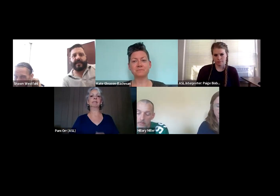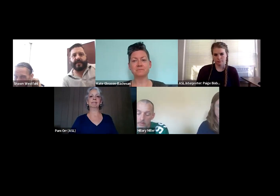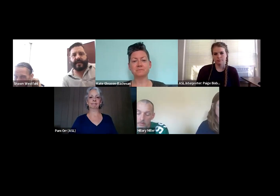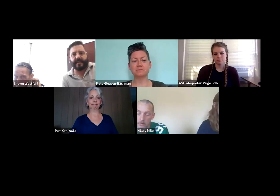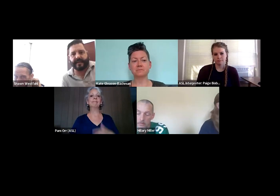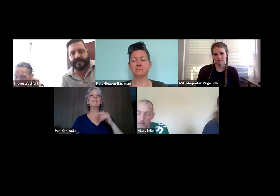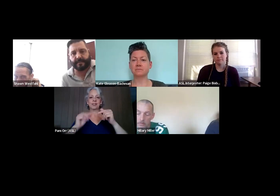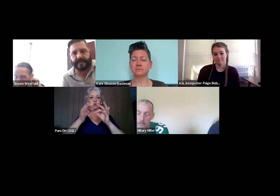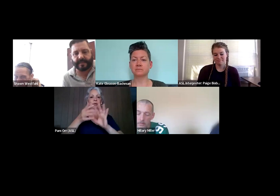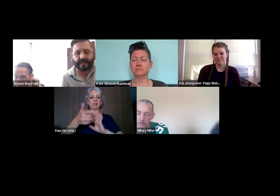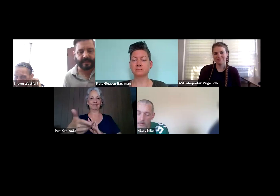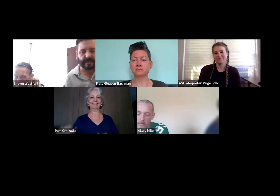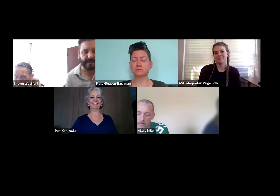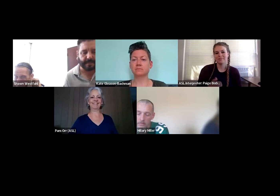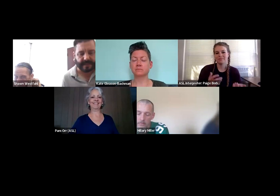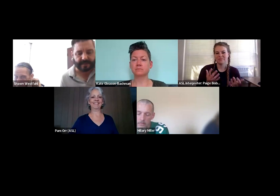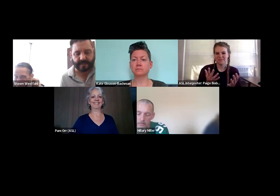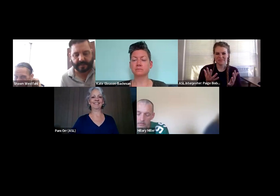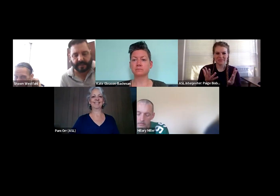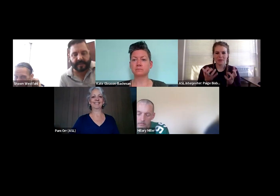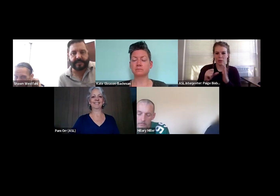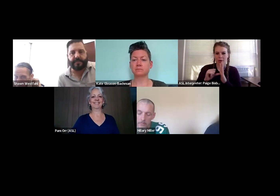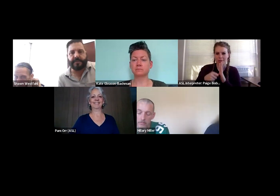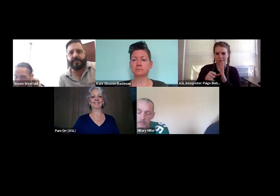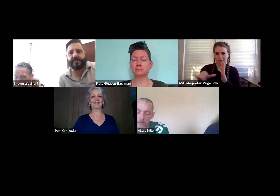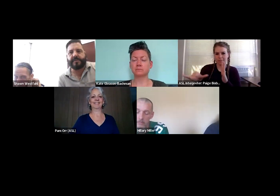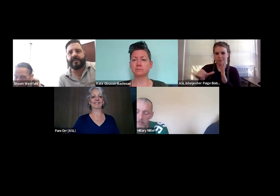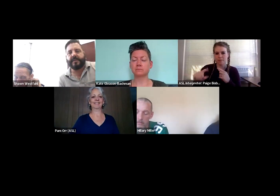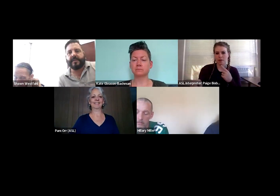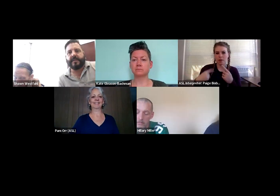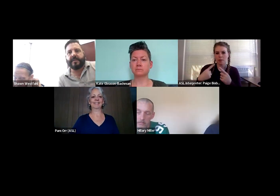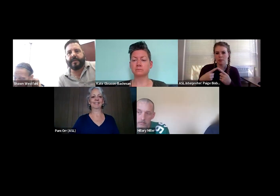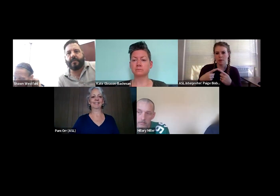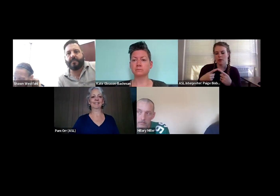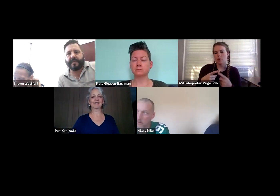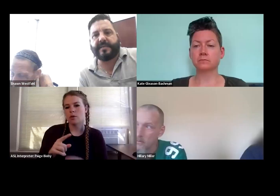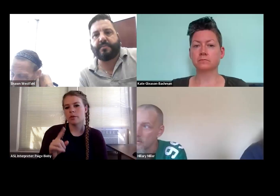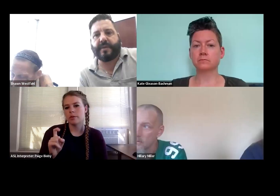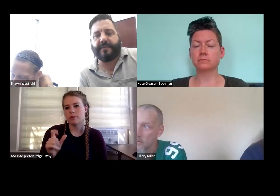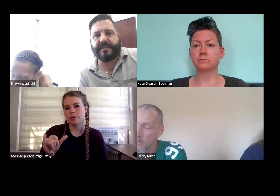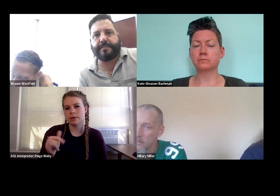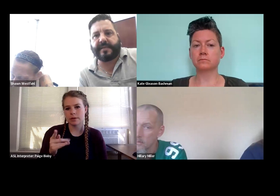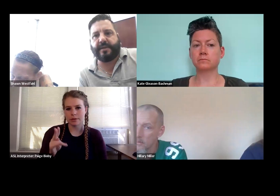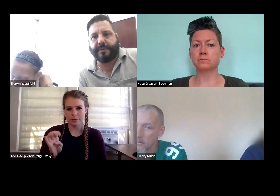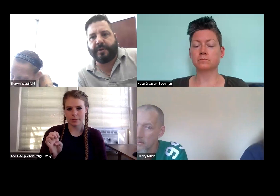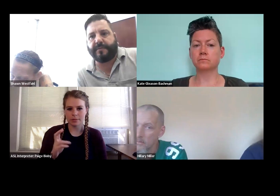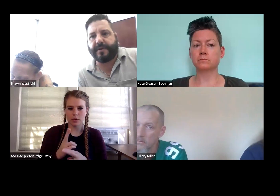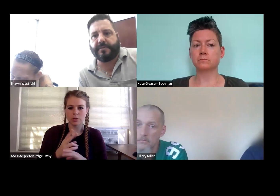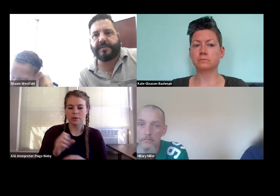I just wanted to highlight something about naloxone use. You know, yes if we suspect an opioid overdose,